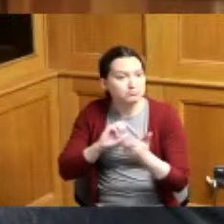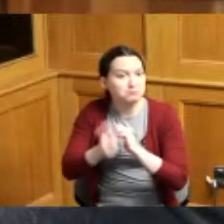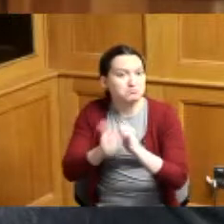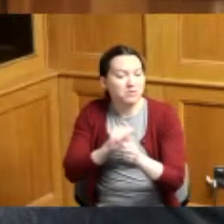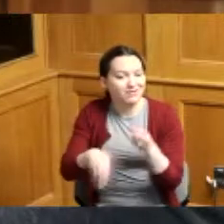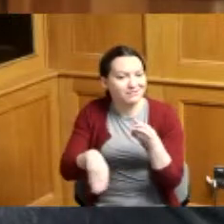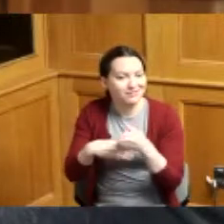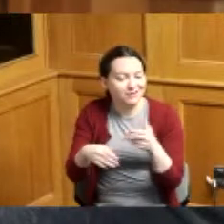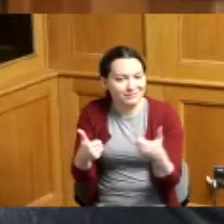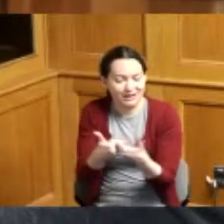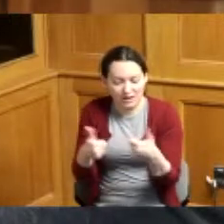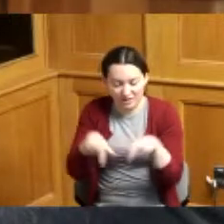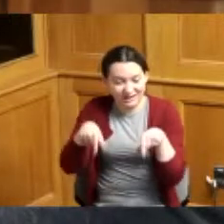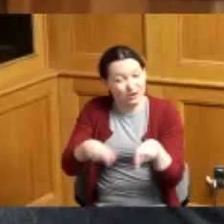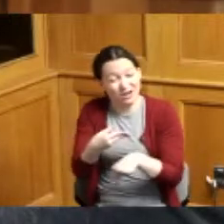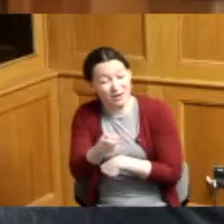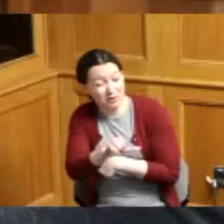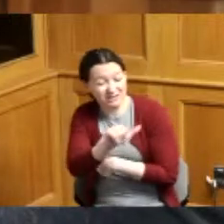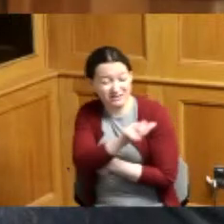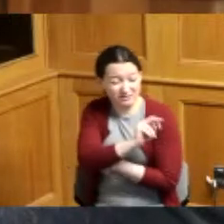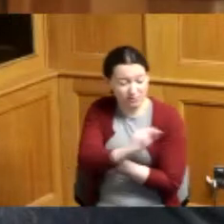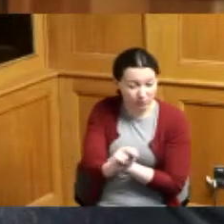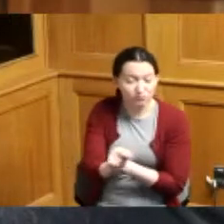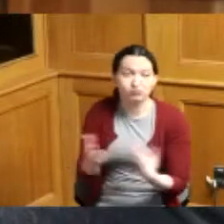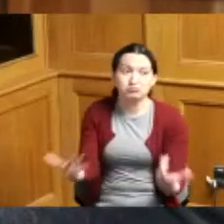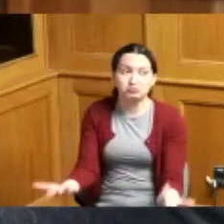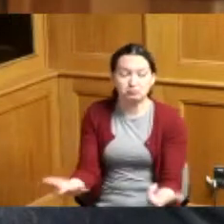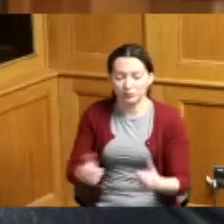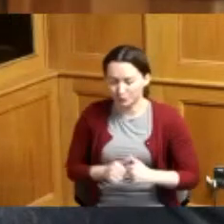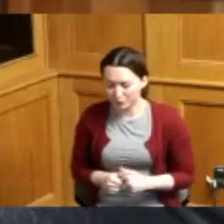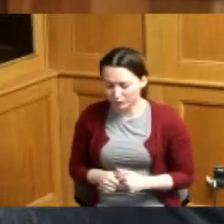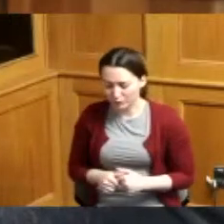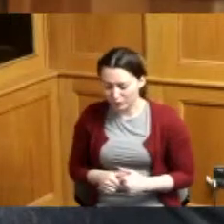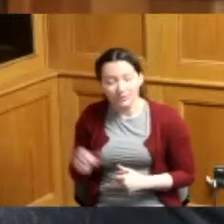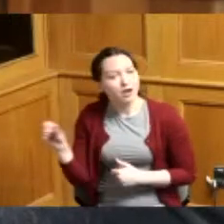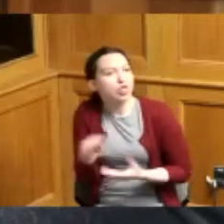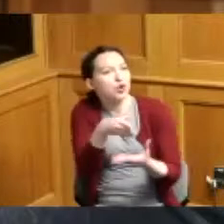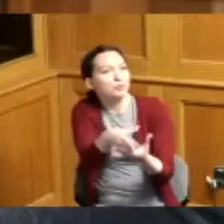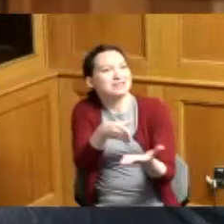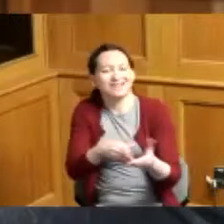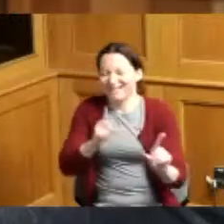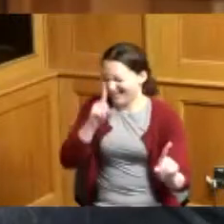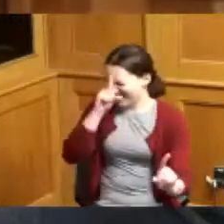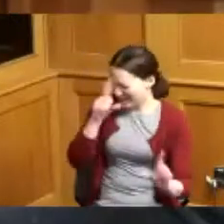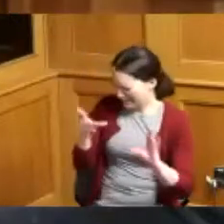Hamilton County into Cincinnati so the other piece that and I think it was mentioned on Tuesday